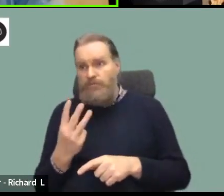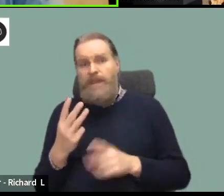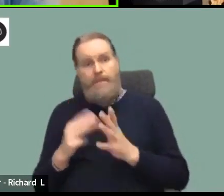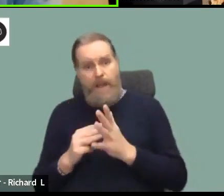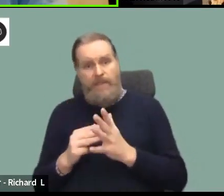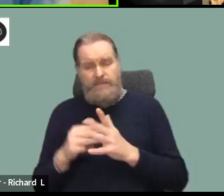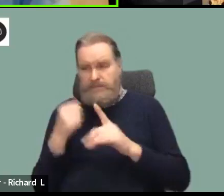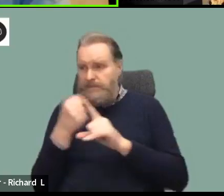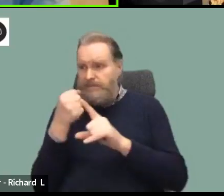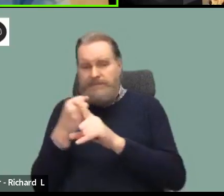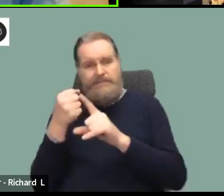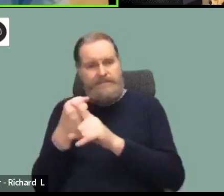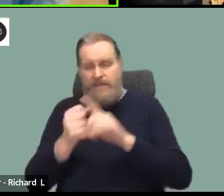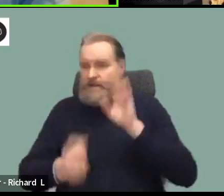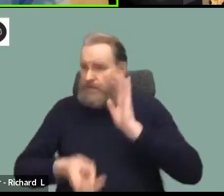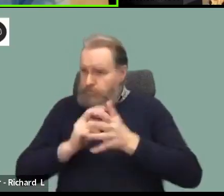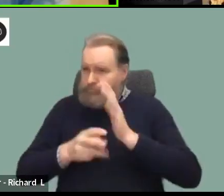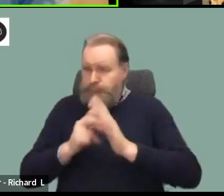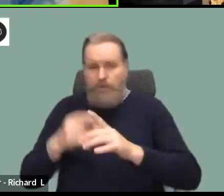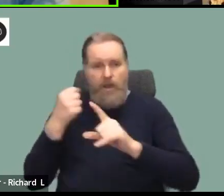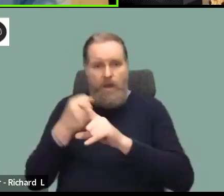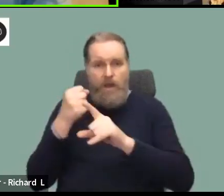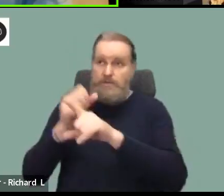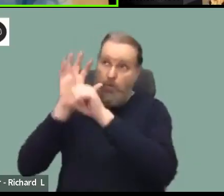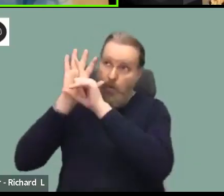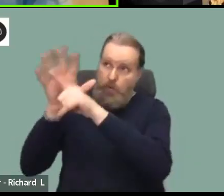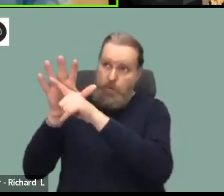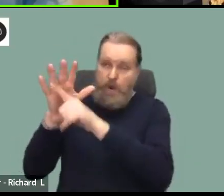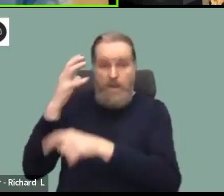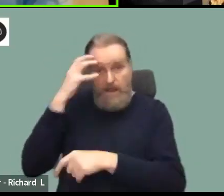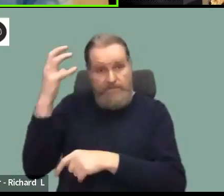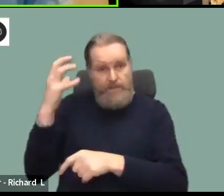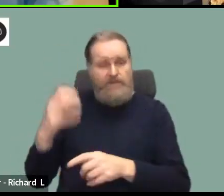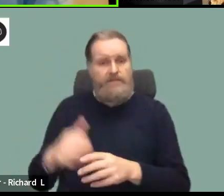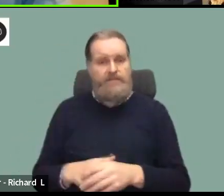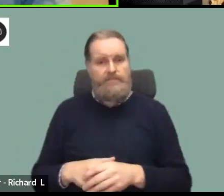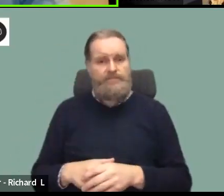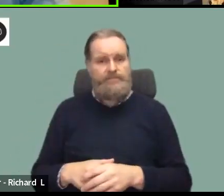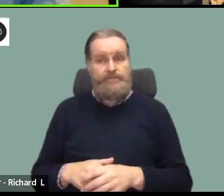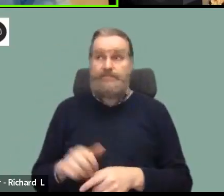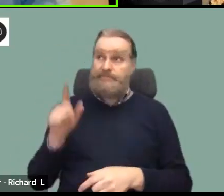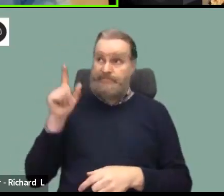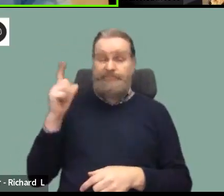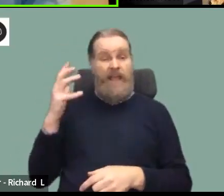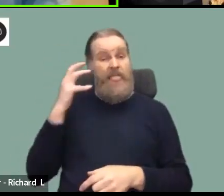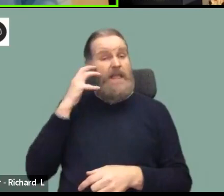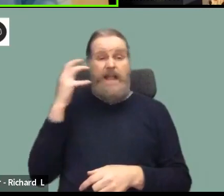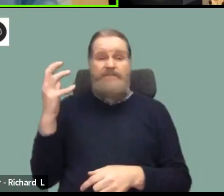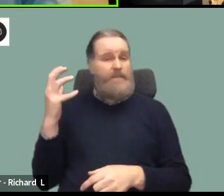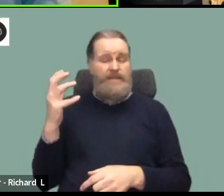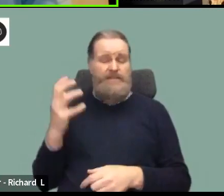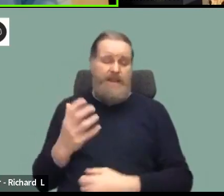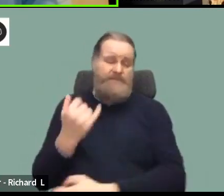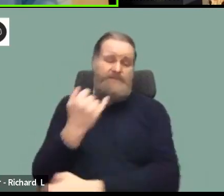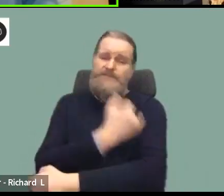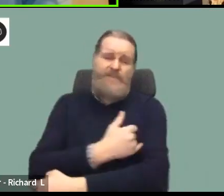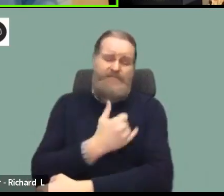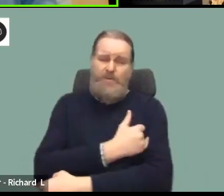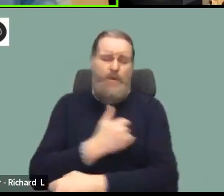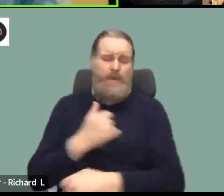the two or three months of targeted action and further on targeted action and further our member option to really put the government under the pump. This is a government is hanging on is a government is hanging on by